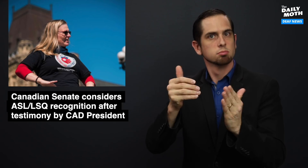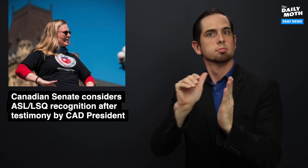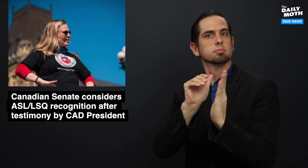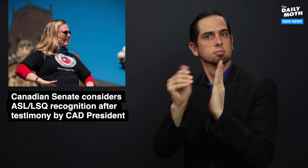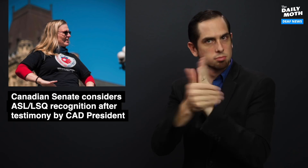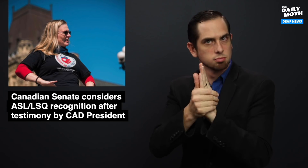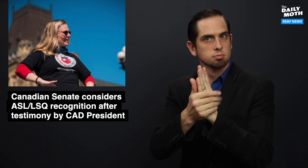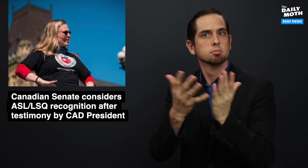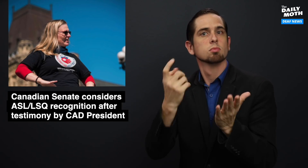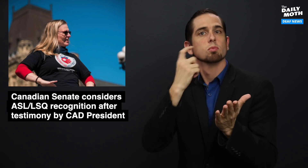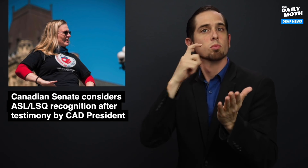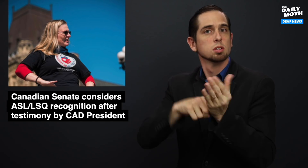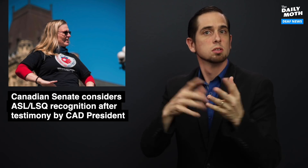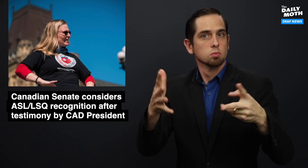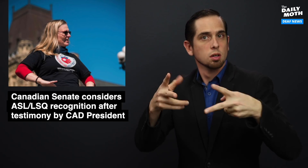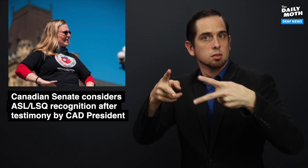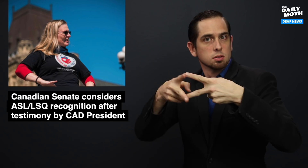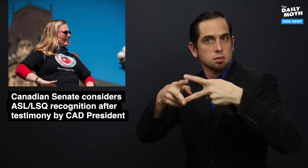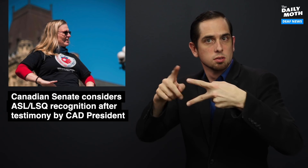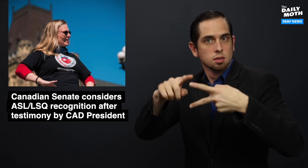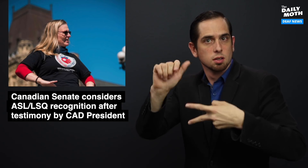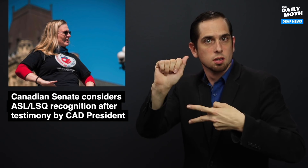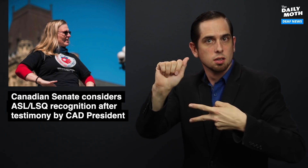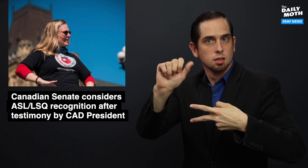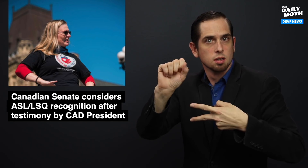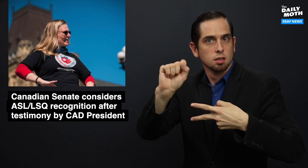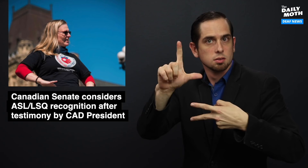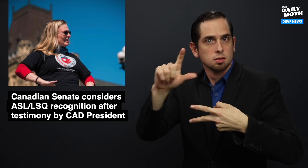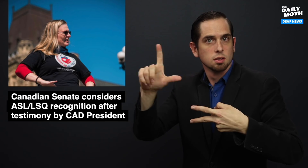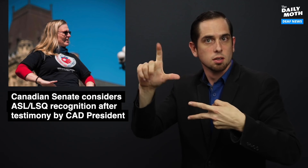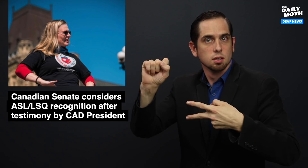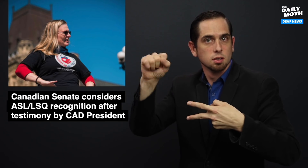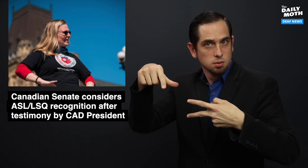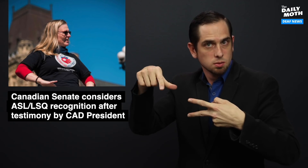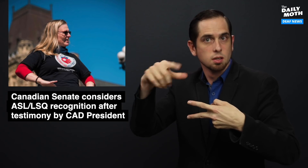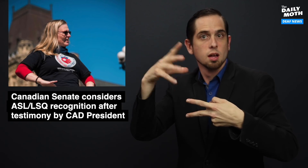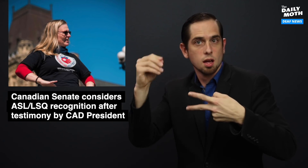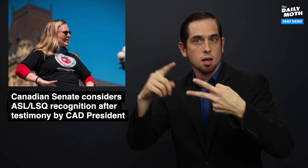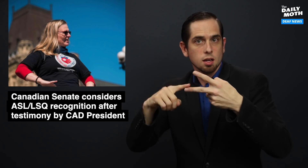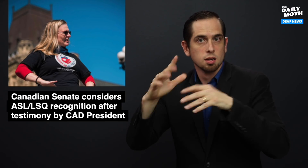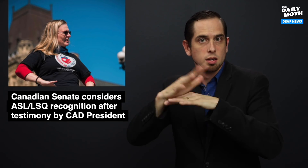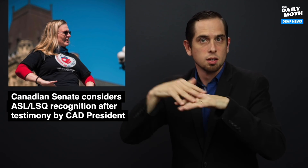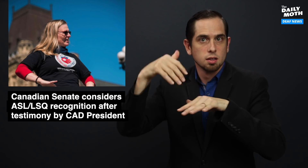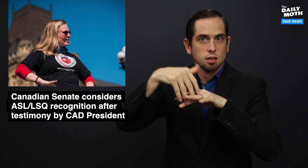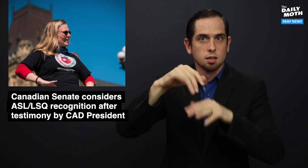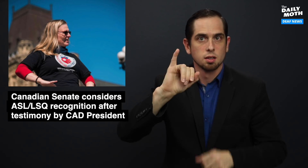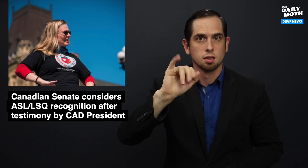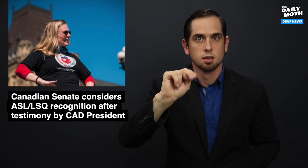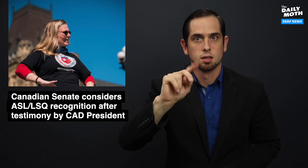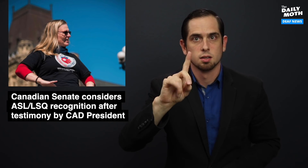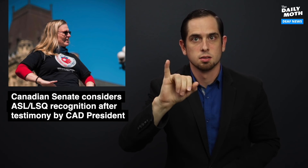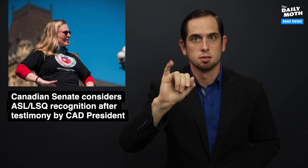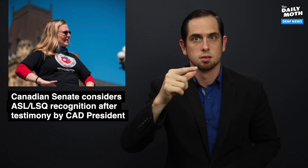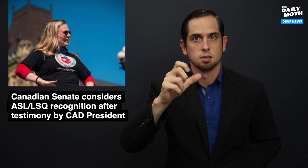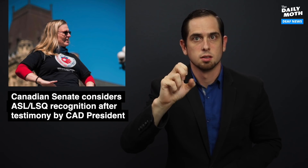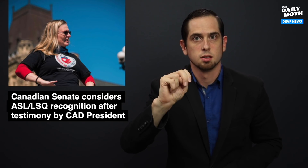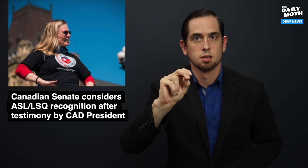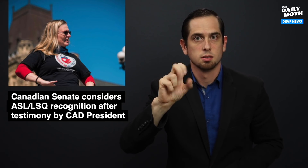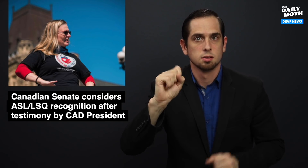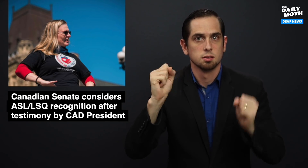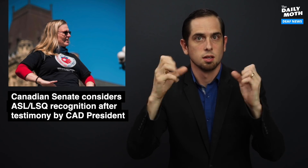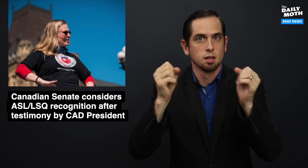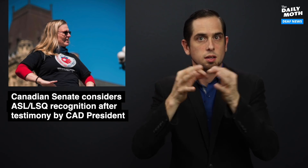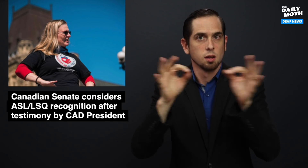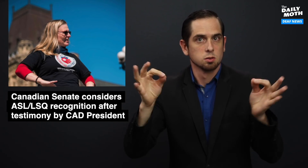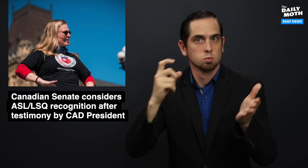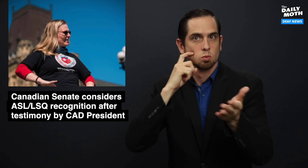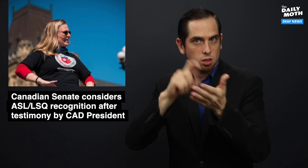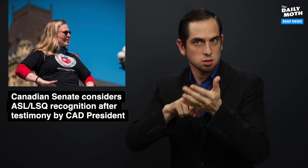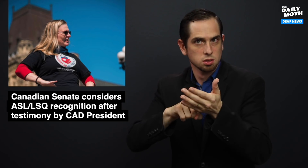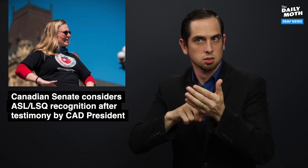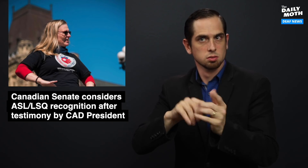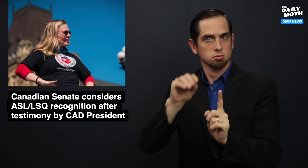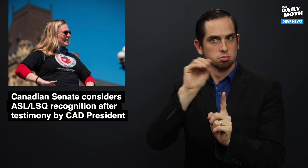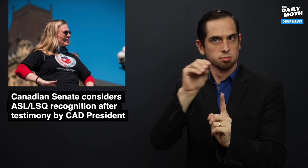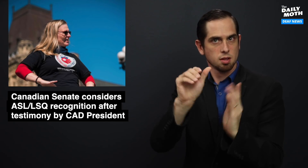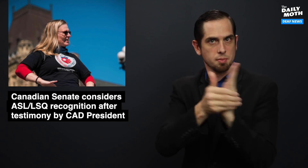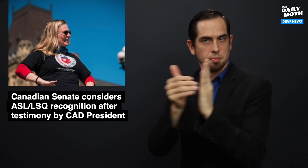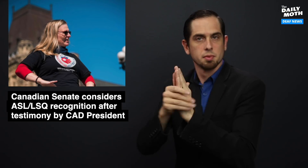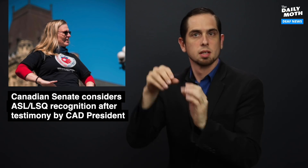to amend recognition of ASL/LSQ and Indigenous Sign Languages